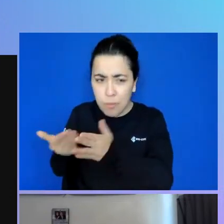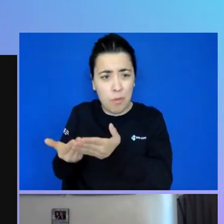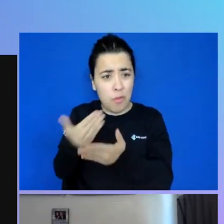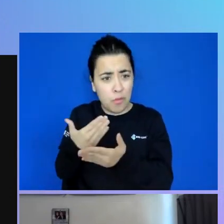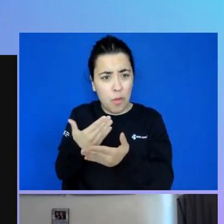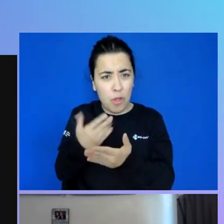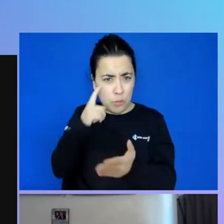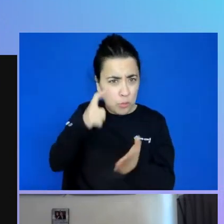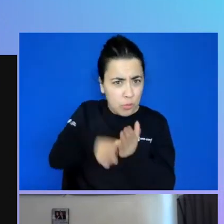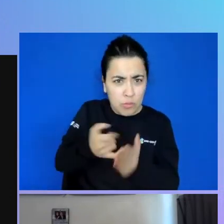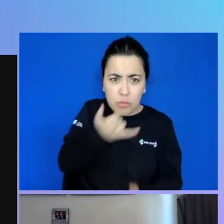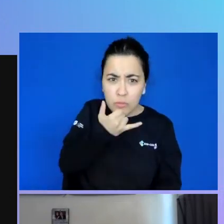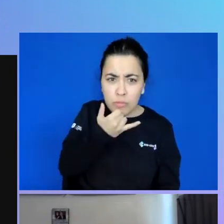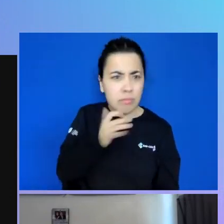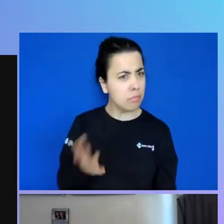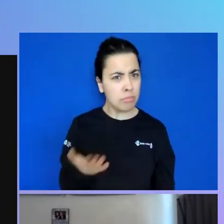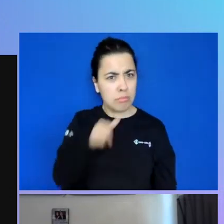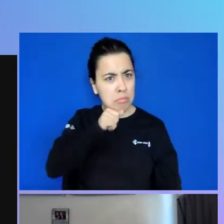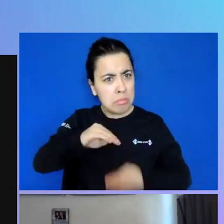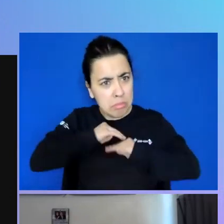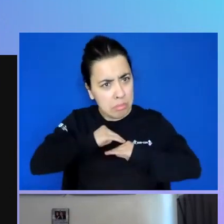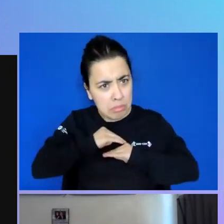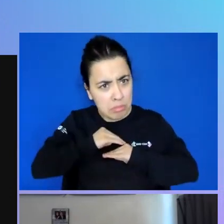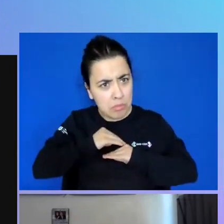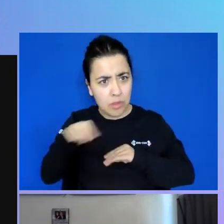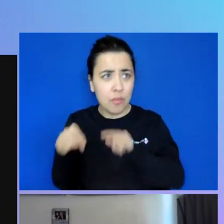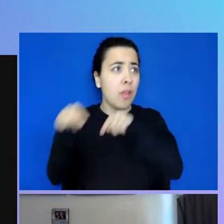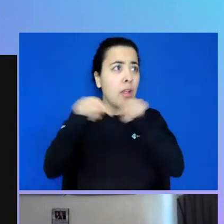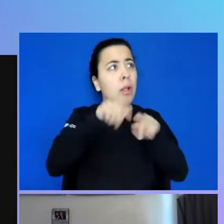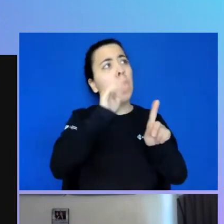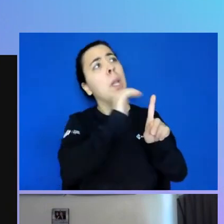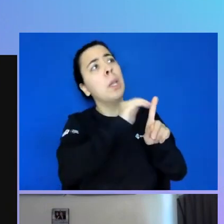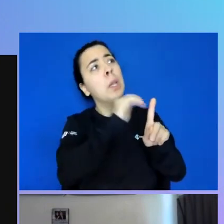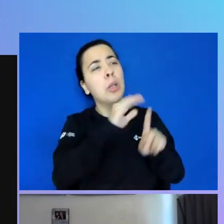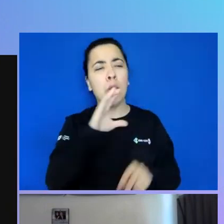you can tell that it's wrong and you have to go all the way back to your code editor. Well, professor Lupine does teach